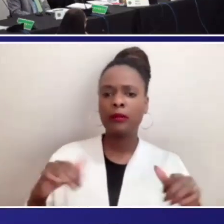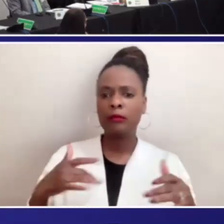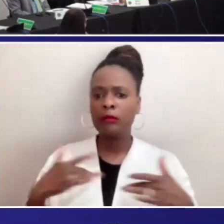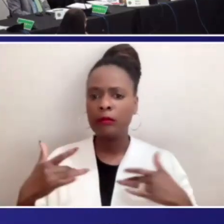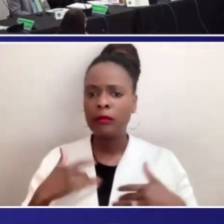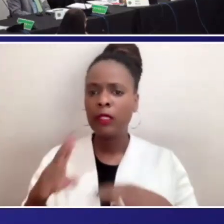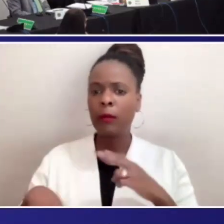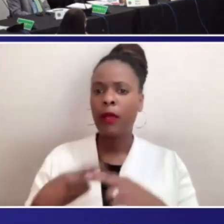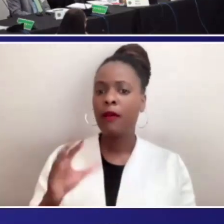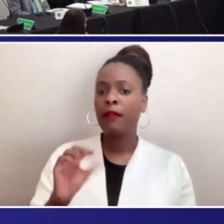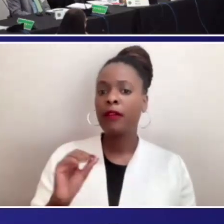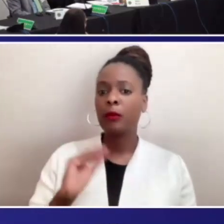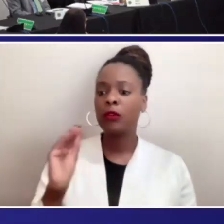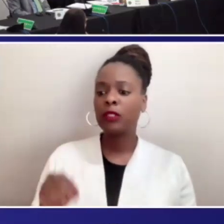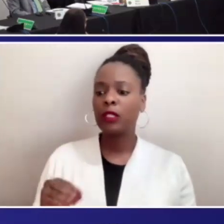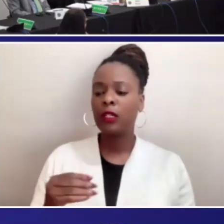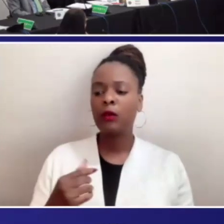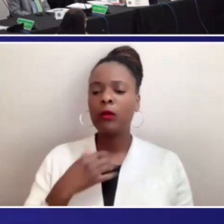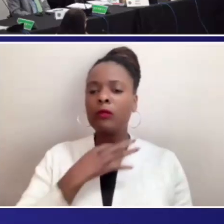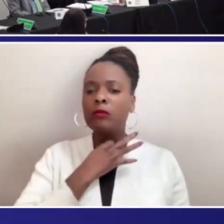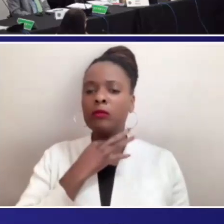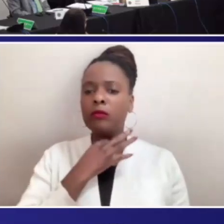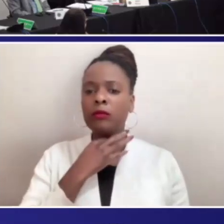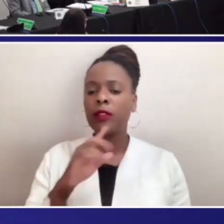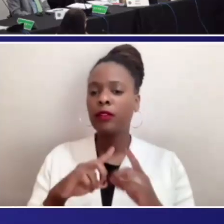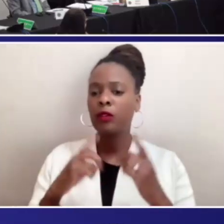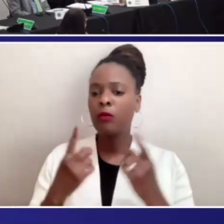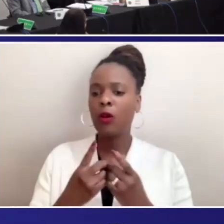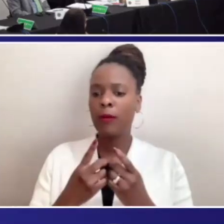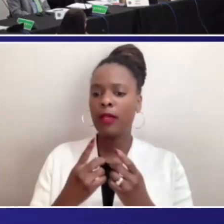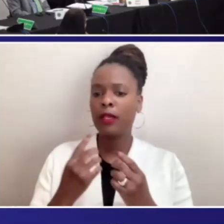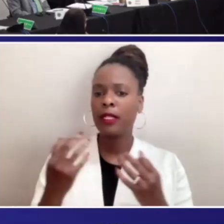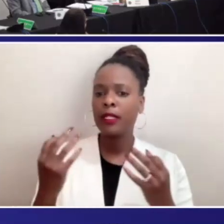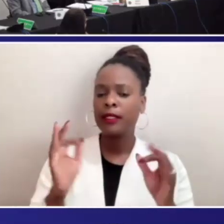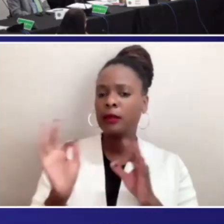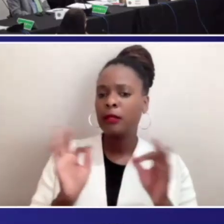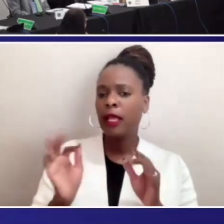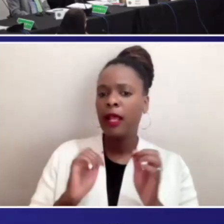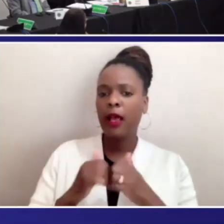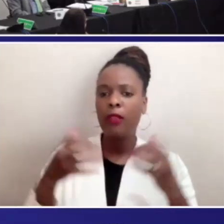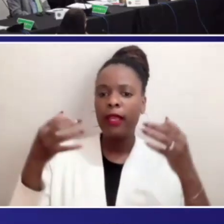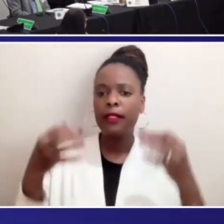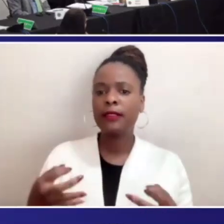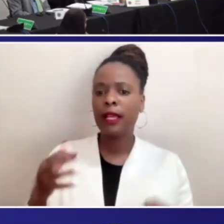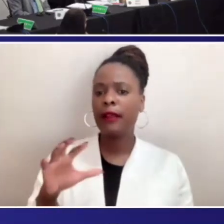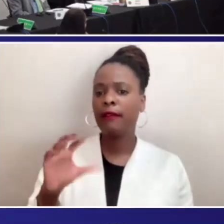And we were just wondering if the Department could explain how they decided on, on 50, because I know you were considering 75 as well.